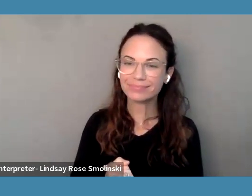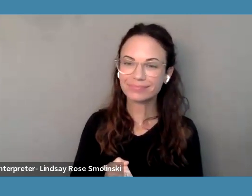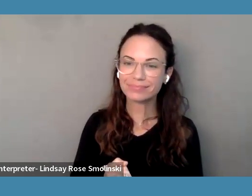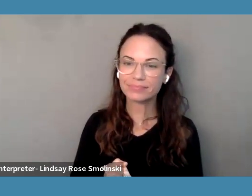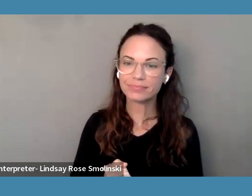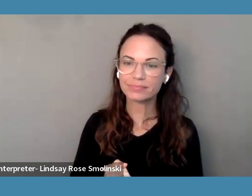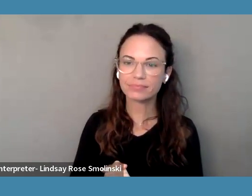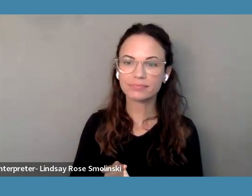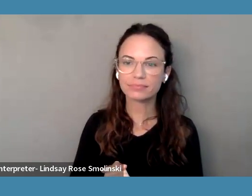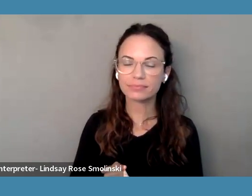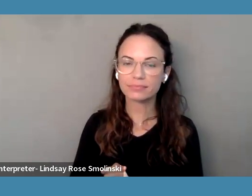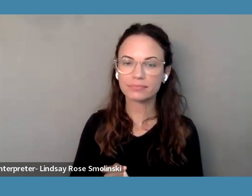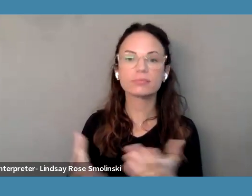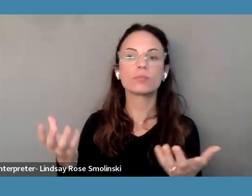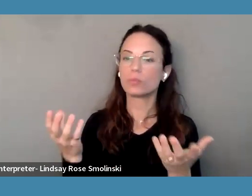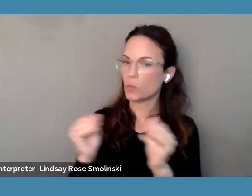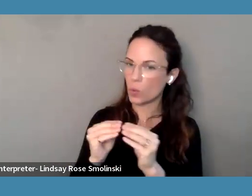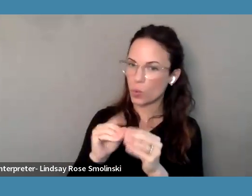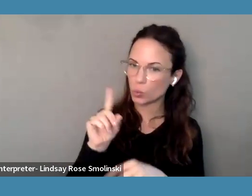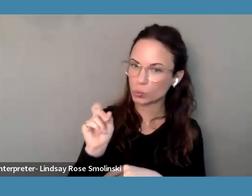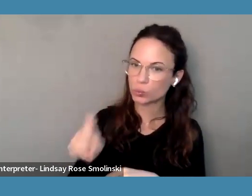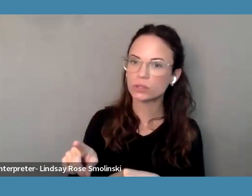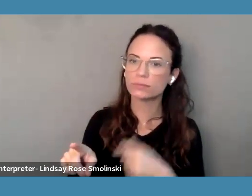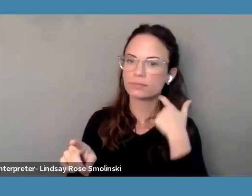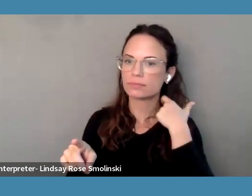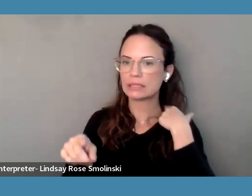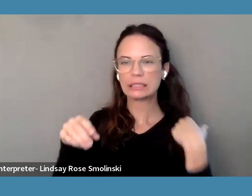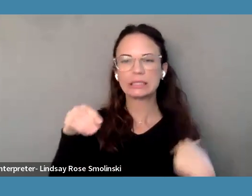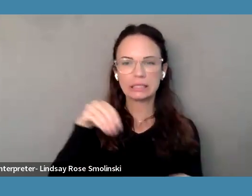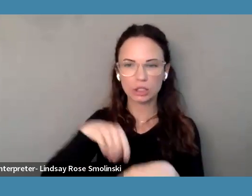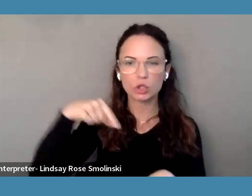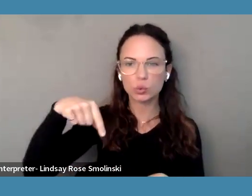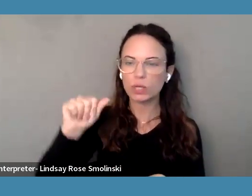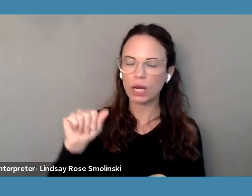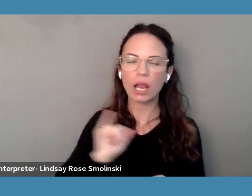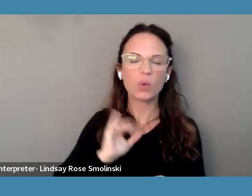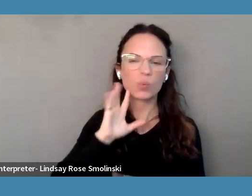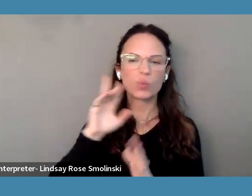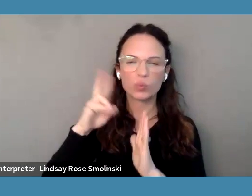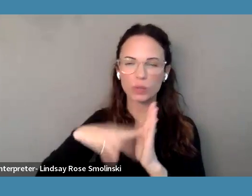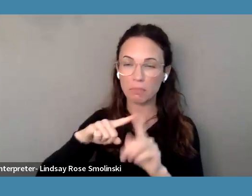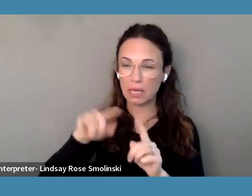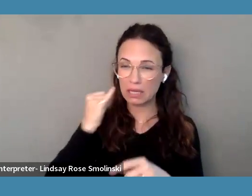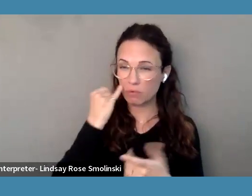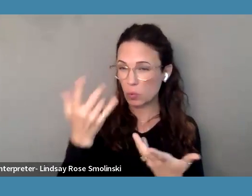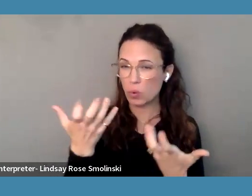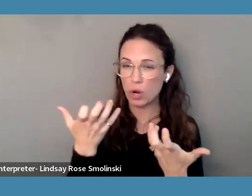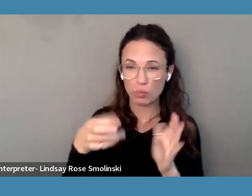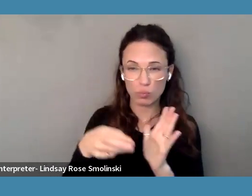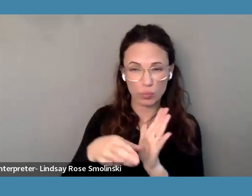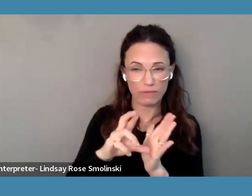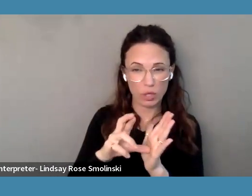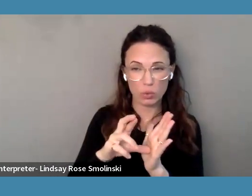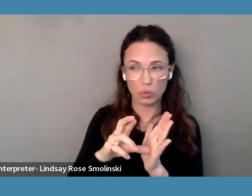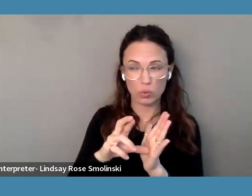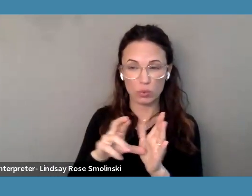A couple additional questions are in the Q&A and I'll read them, but if want to review them as well,